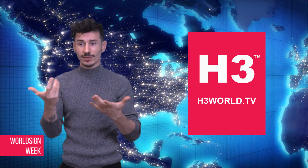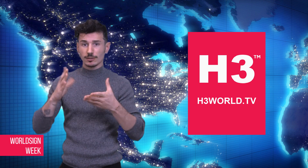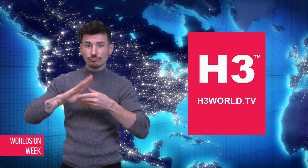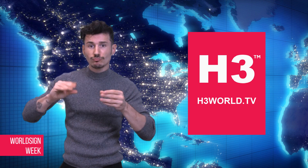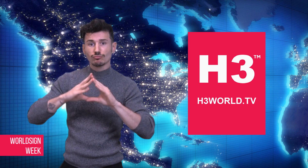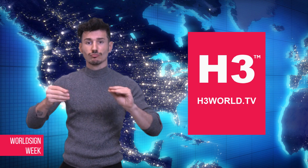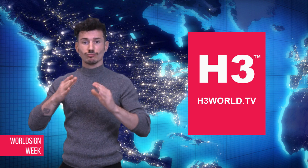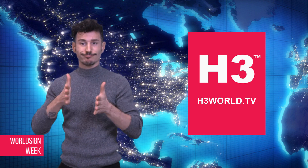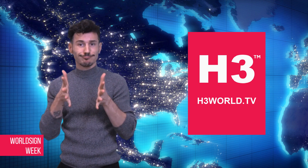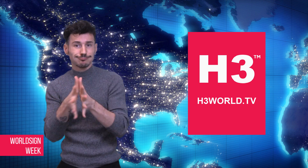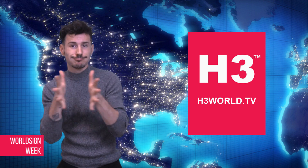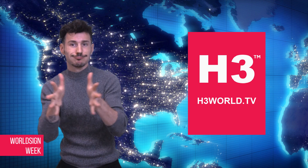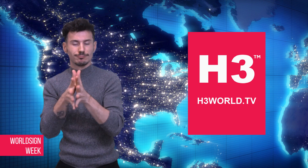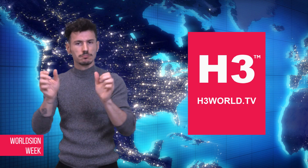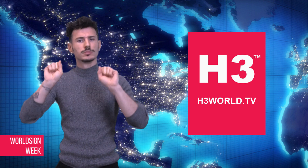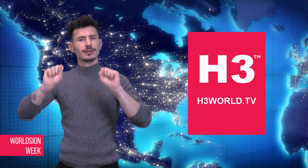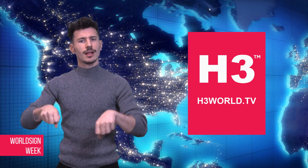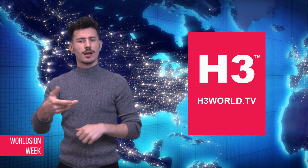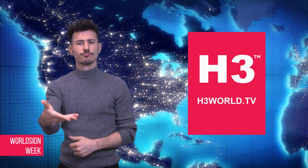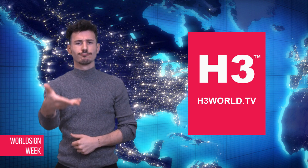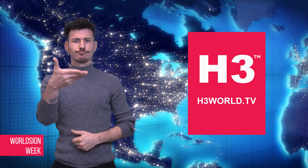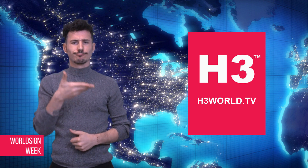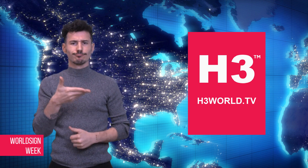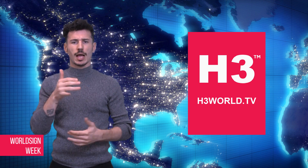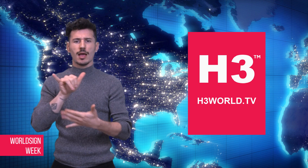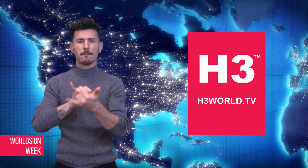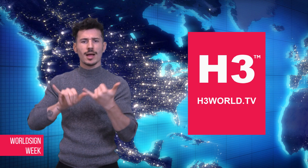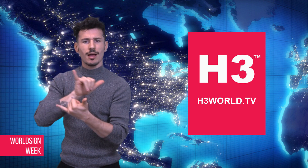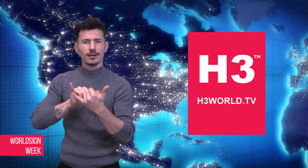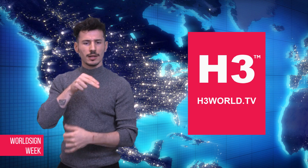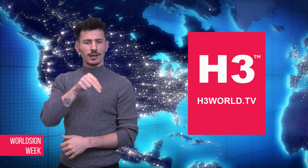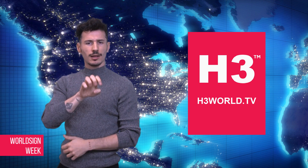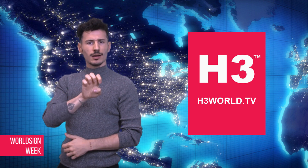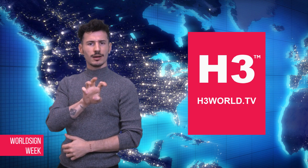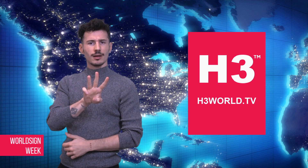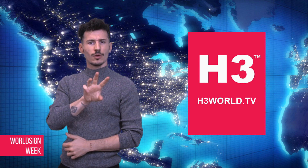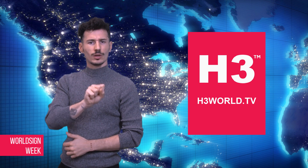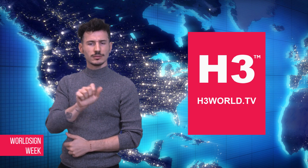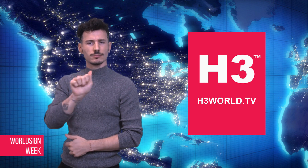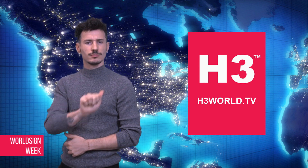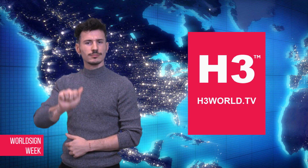For story submissions, you can email them to